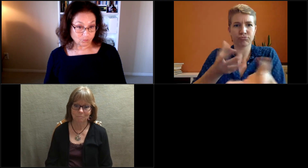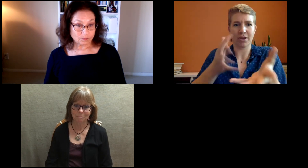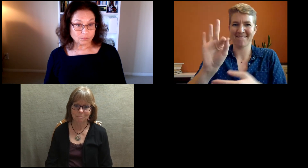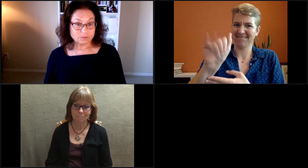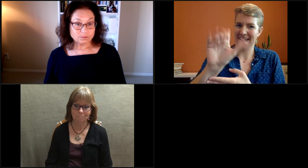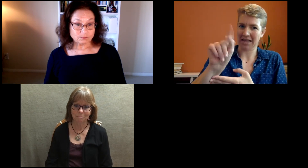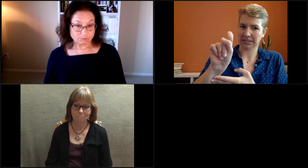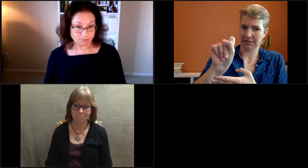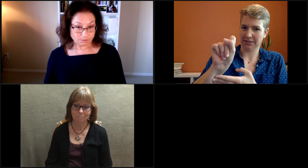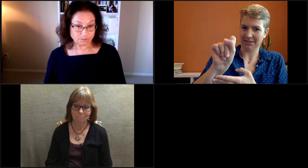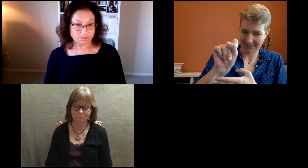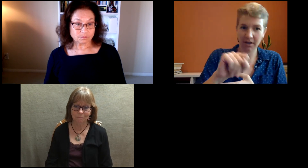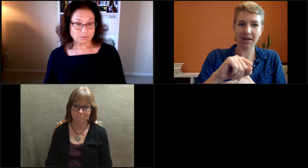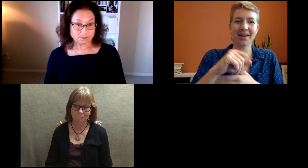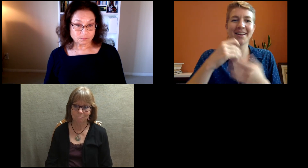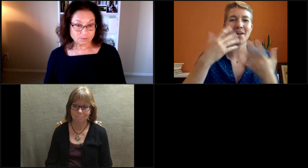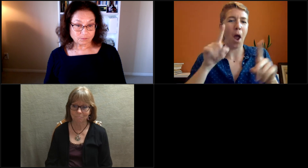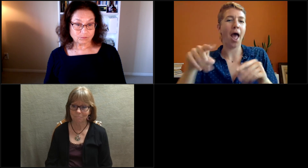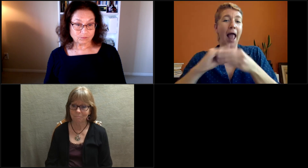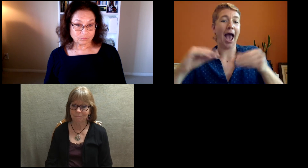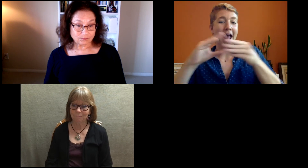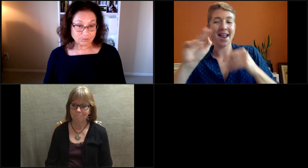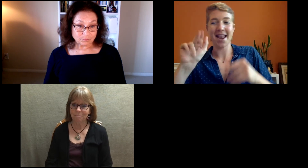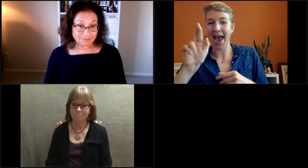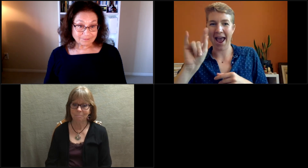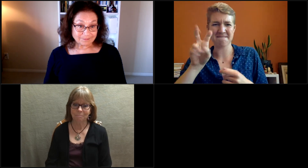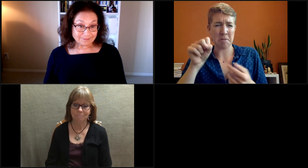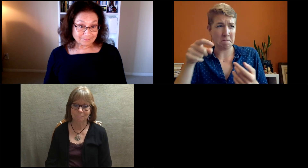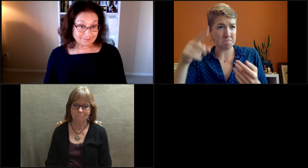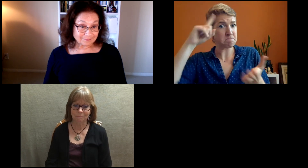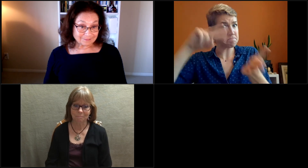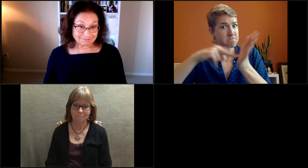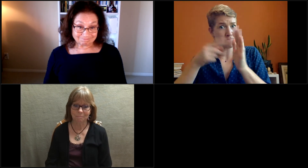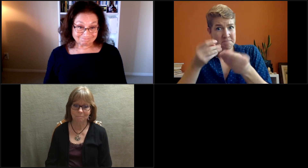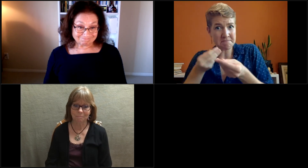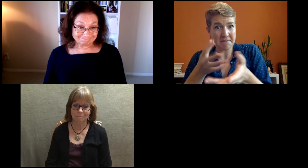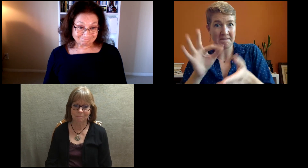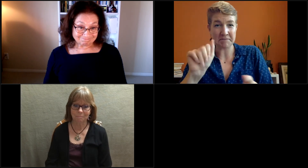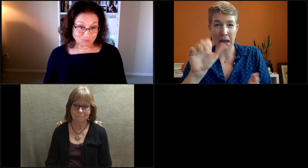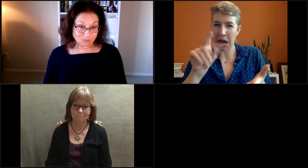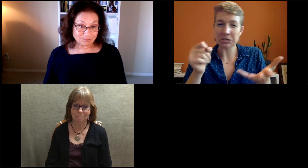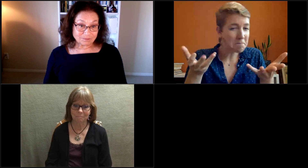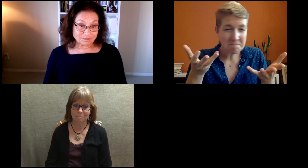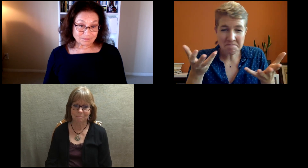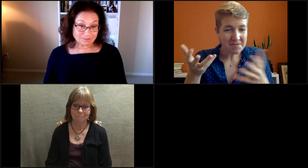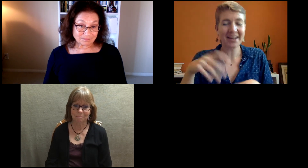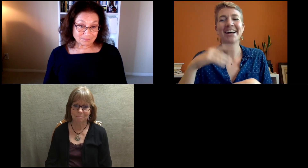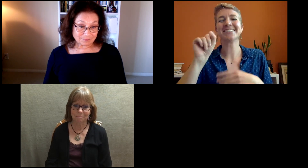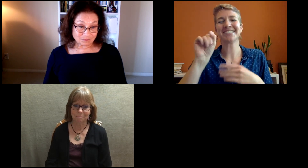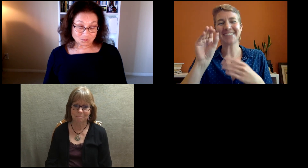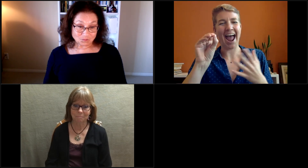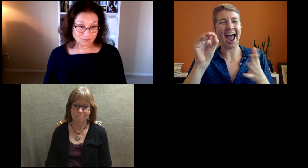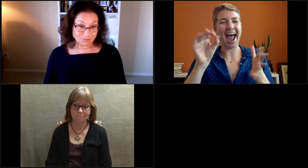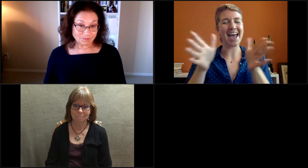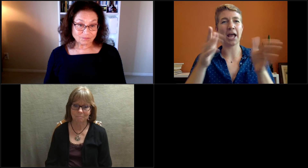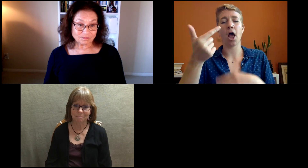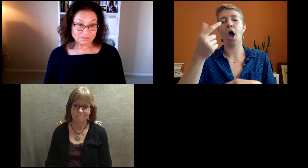you know, there with the intention of distributing facts, whereas narratives--is the intention always to deliver a fact? Not always.